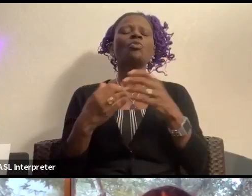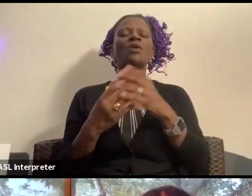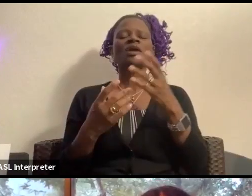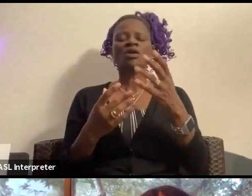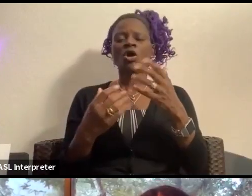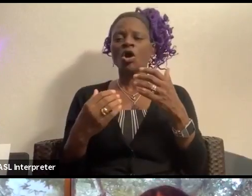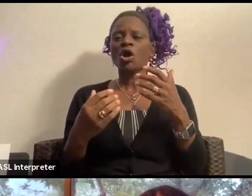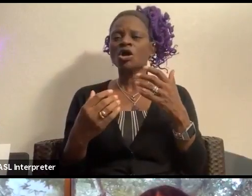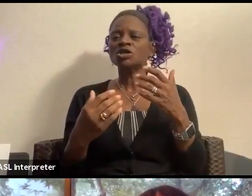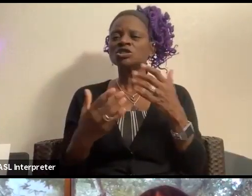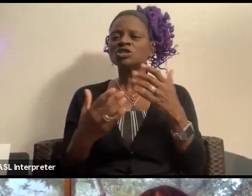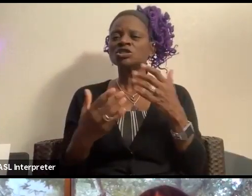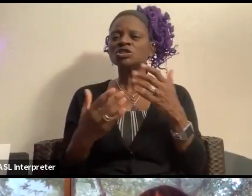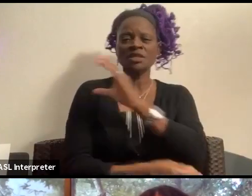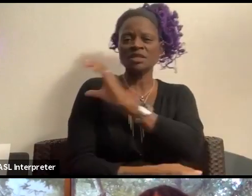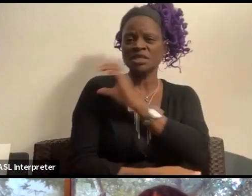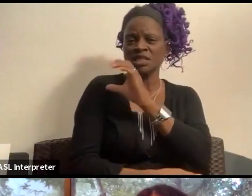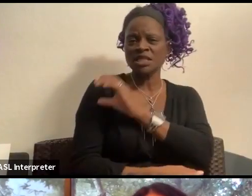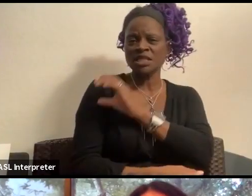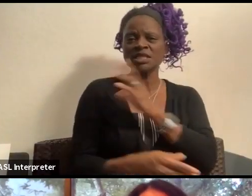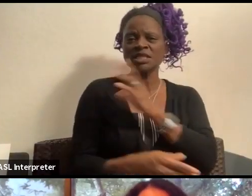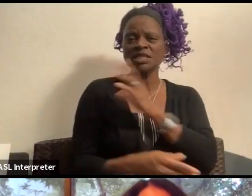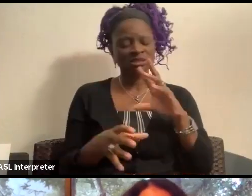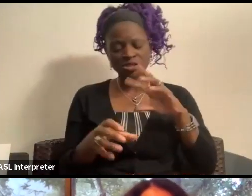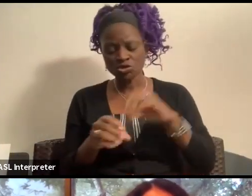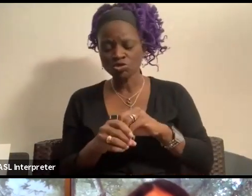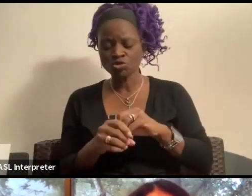Some of these clinics have included a clinic to vaccinate first responders that